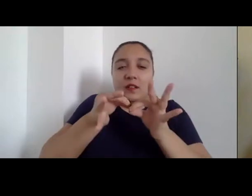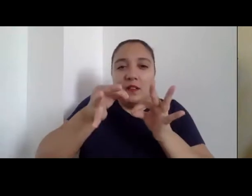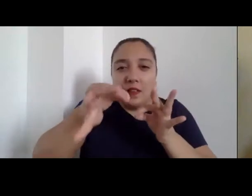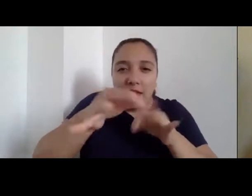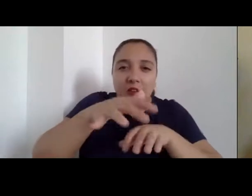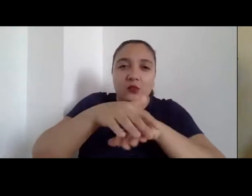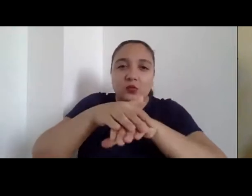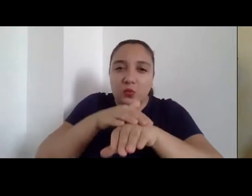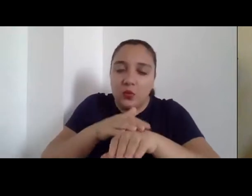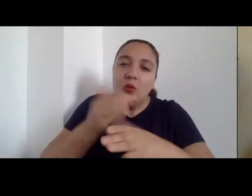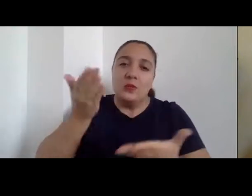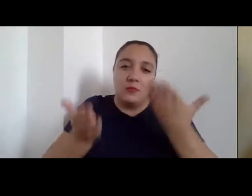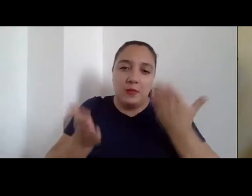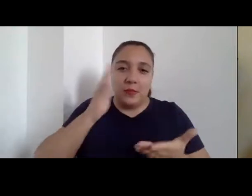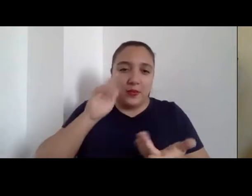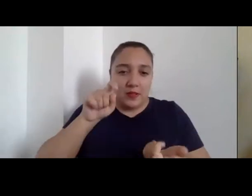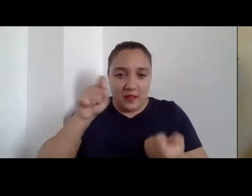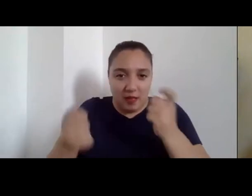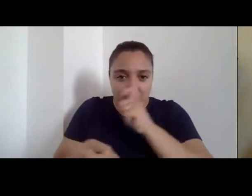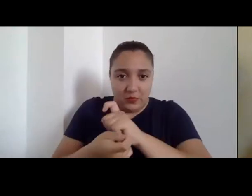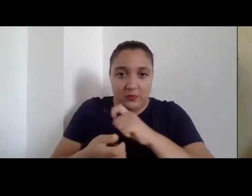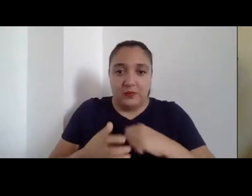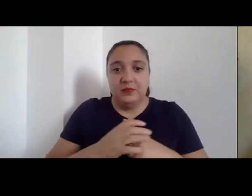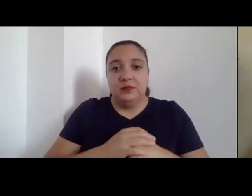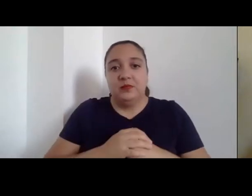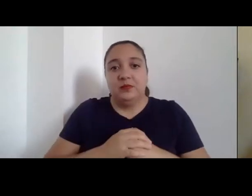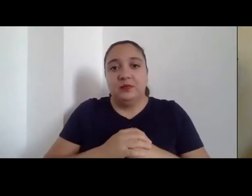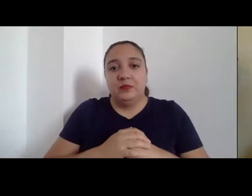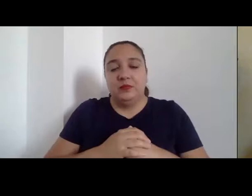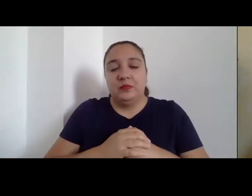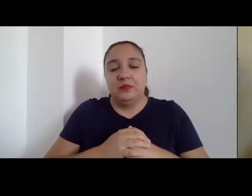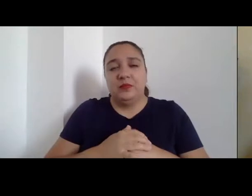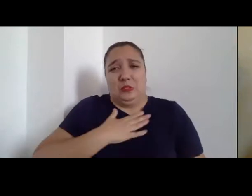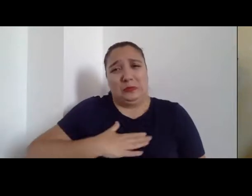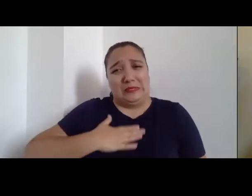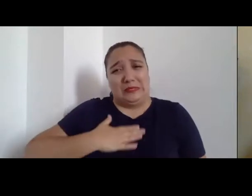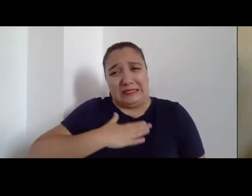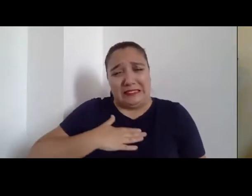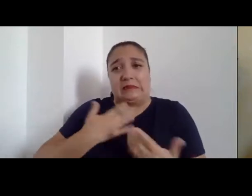We invite you to extend grace and patience to us as we manage this virtual landscape.